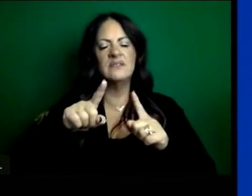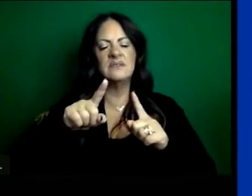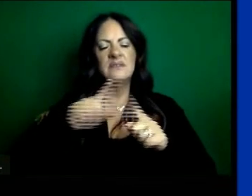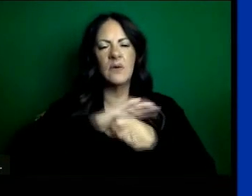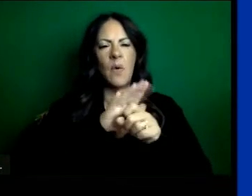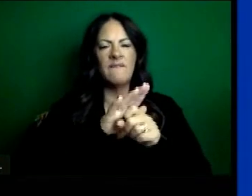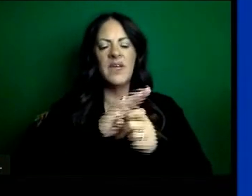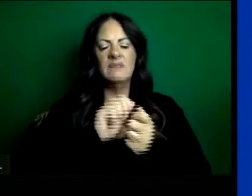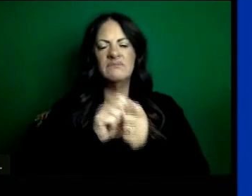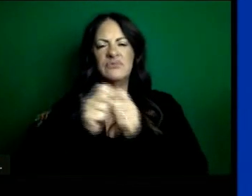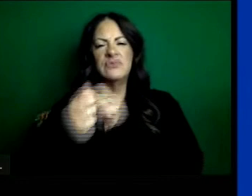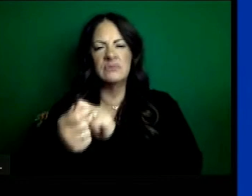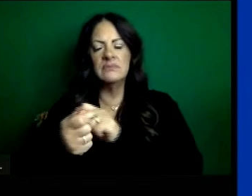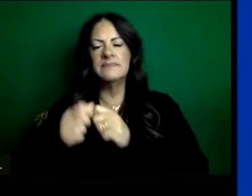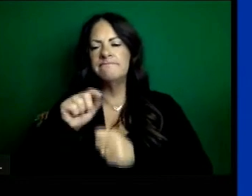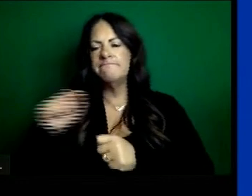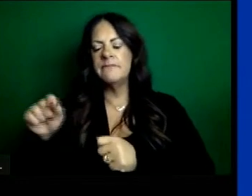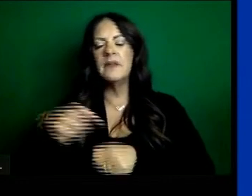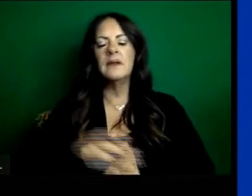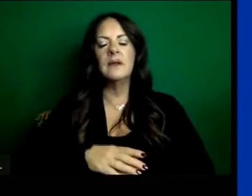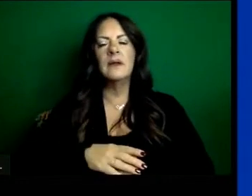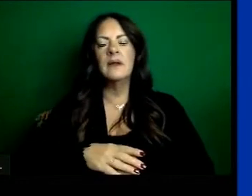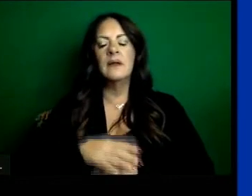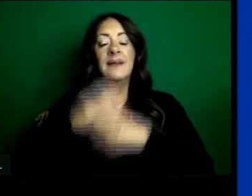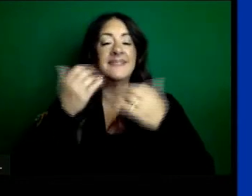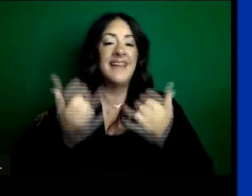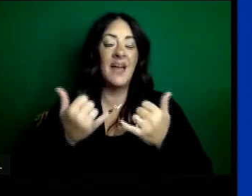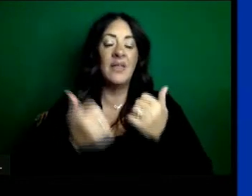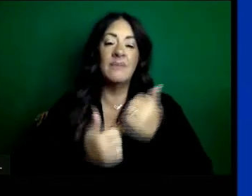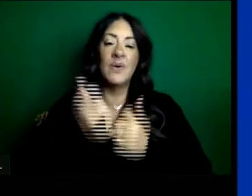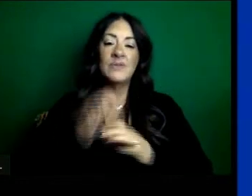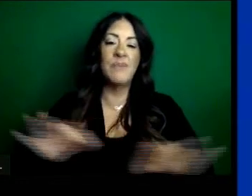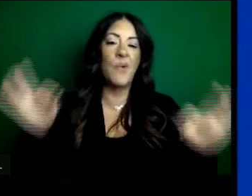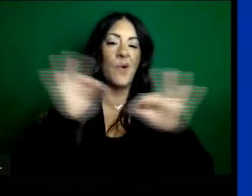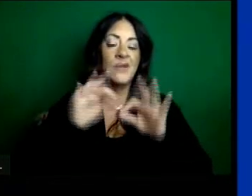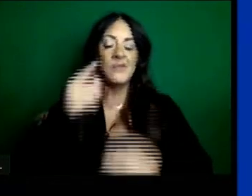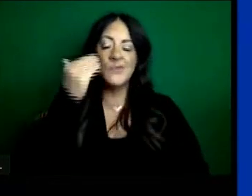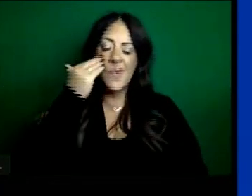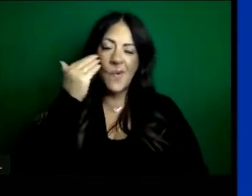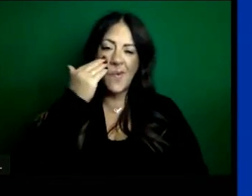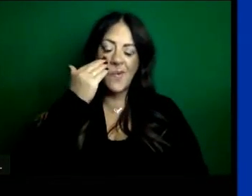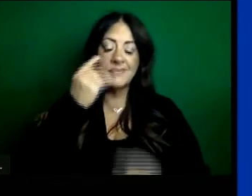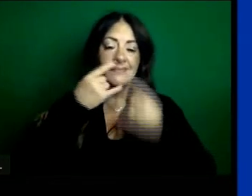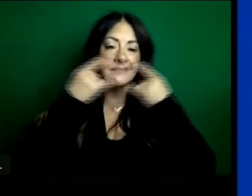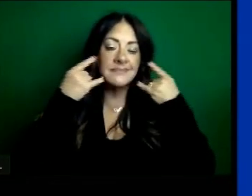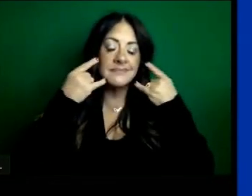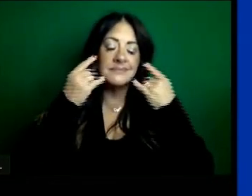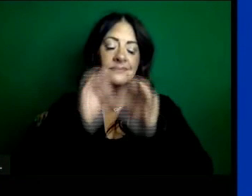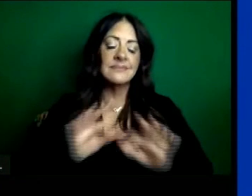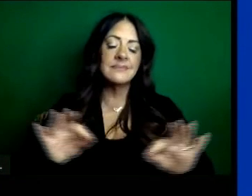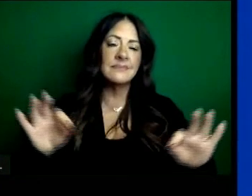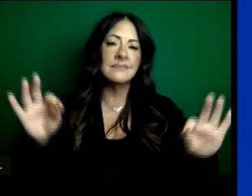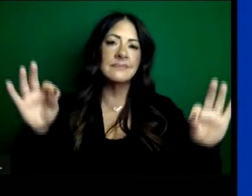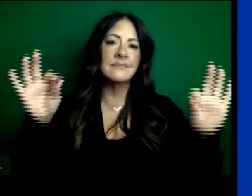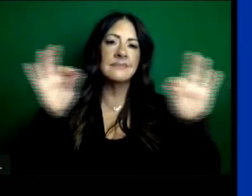PROJECTIONS. WE LOOK AT THINGS LIKE THE VARIANTS. IT'S AN IMPORTANT TIME TO TALK